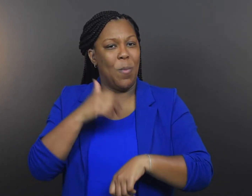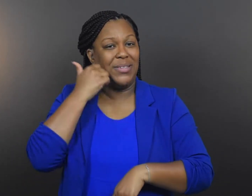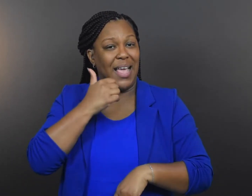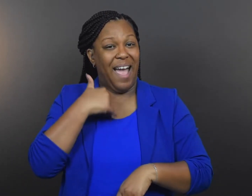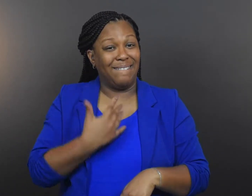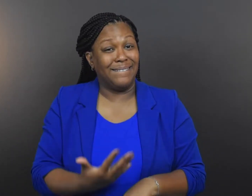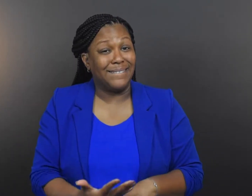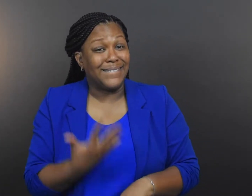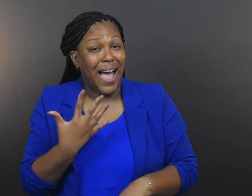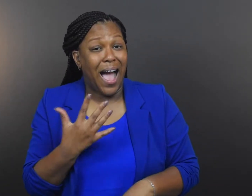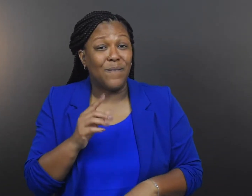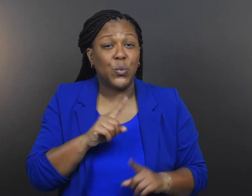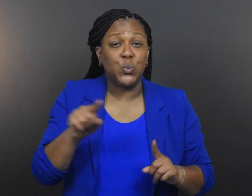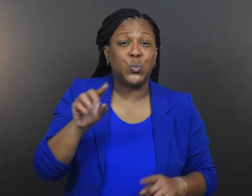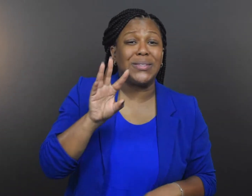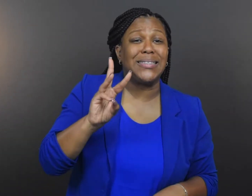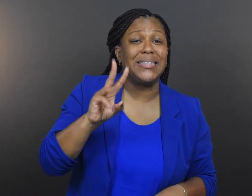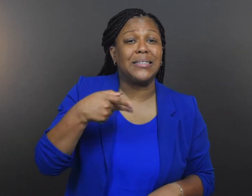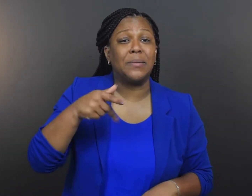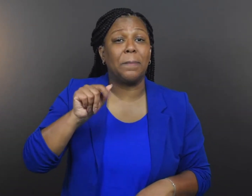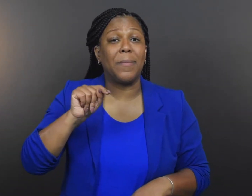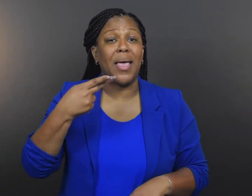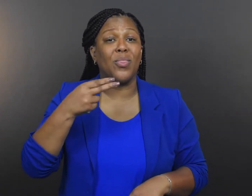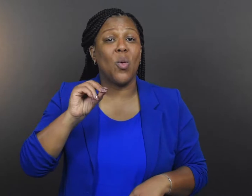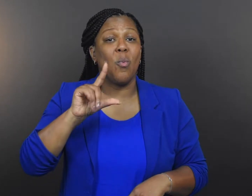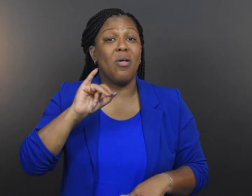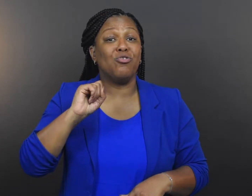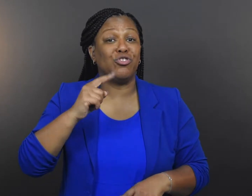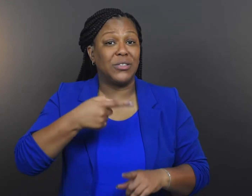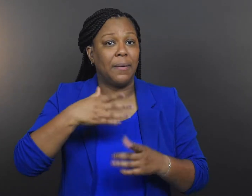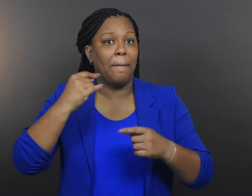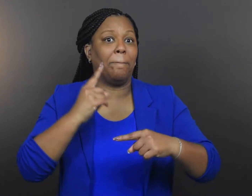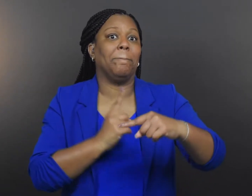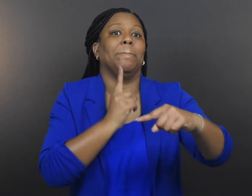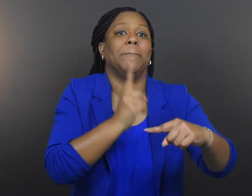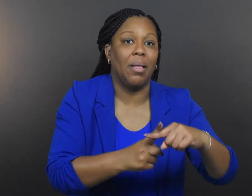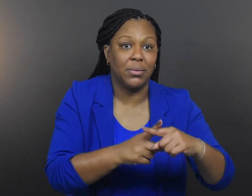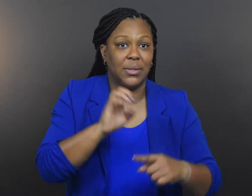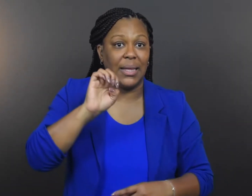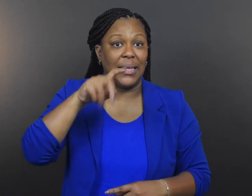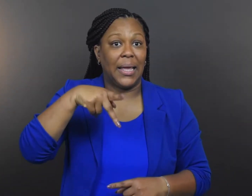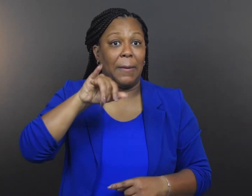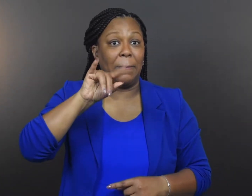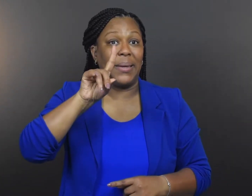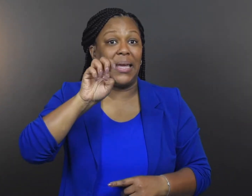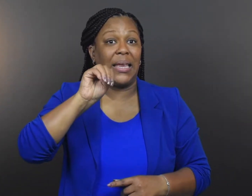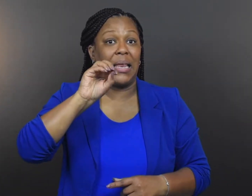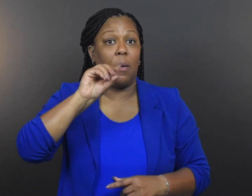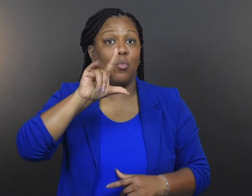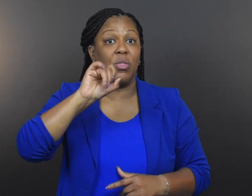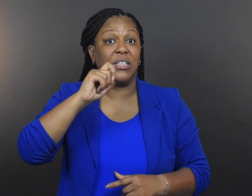but on a normal day, we had five to six pathologists plus epidemiologists.